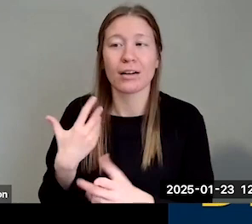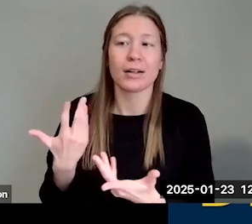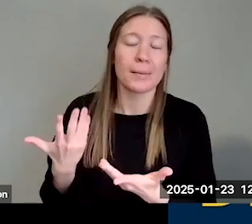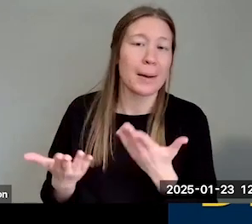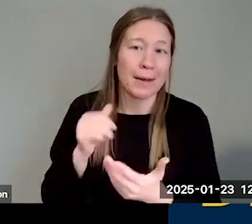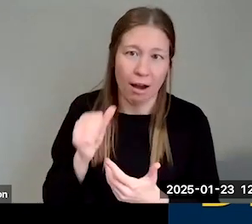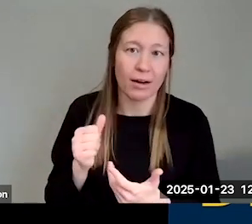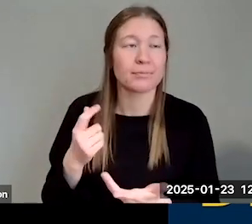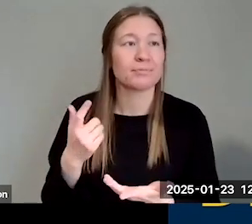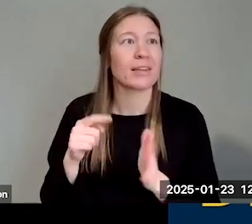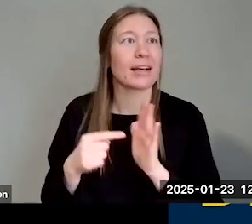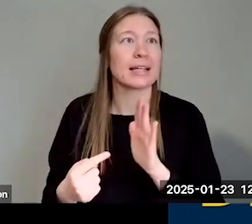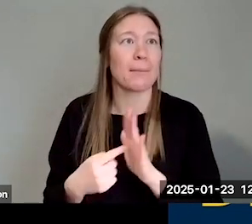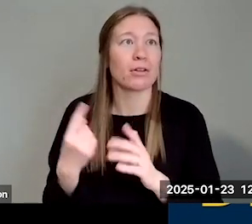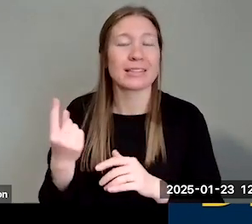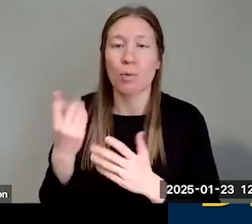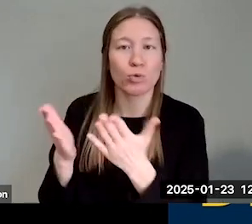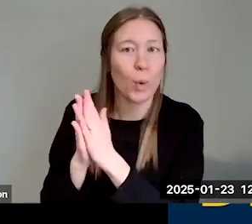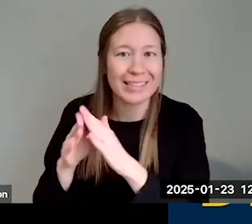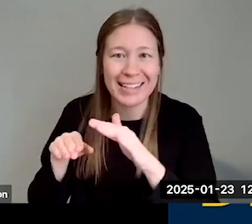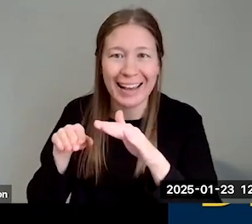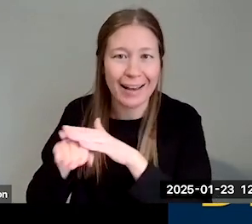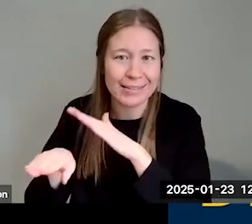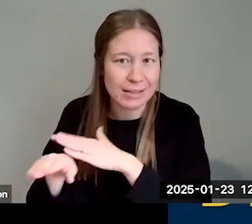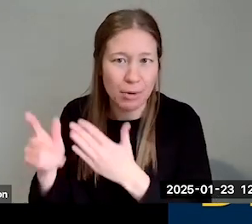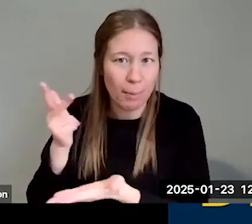accessible parking when they are utilizing a wheelchair.